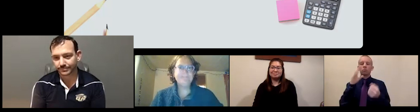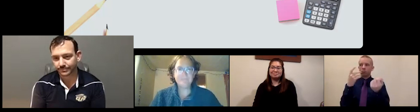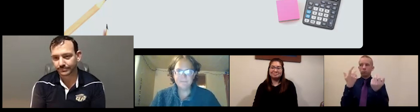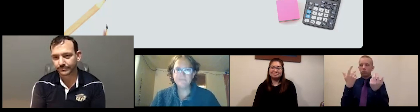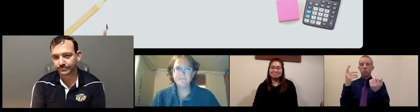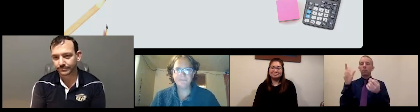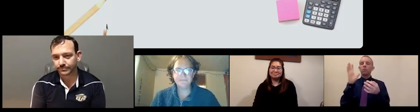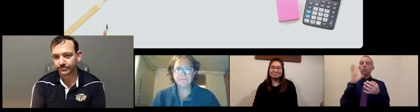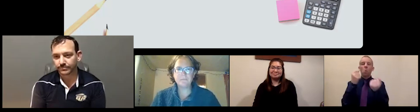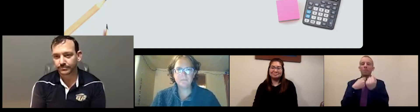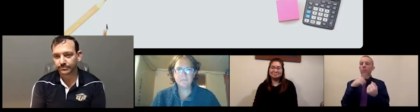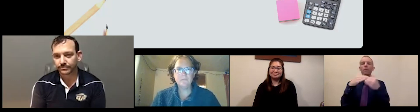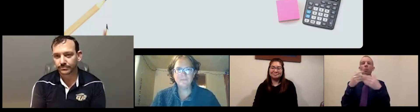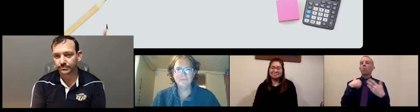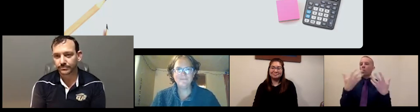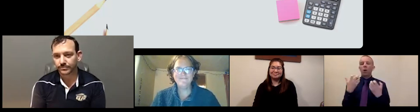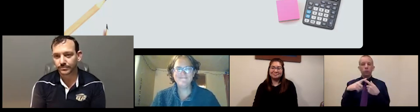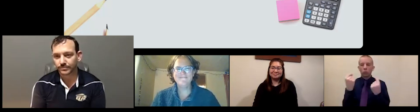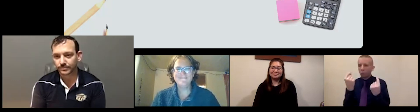They would support me with whatever I want to do.